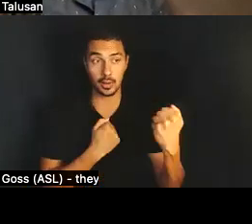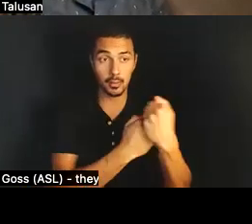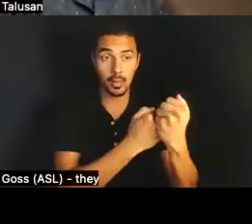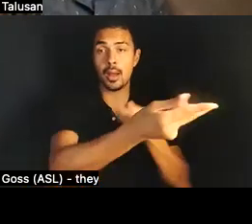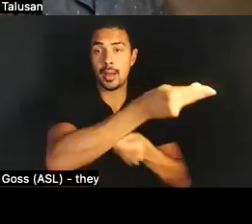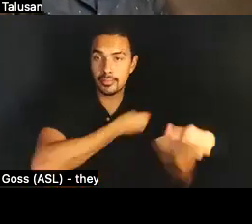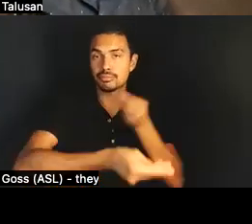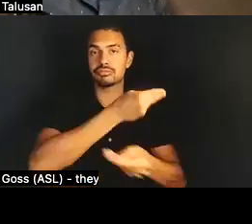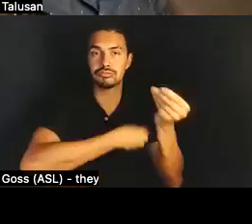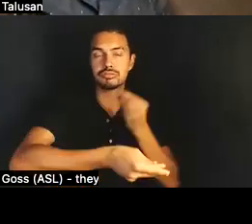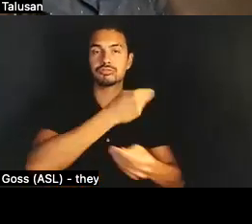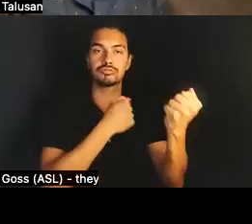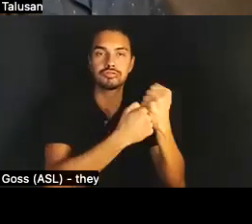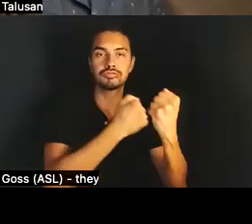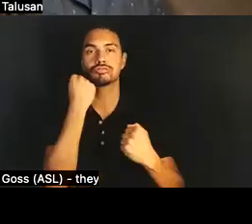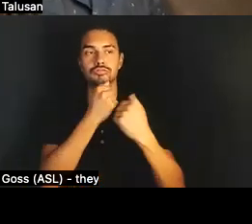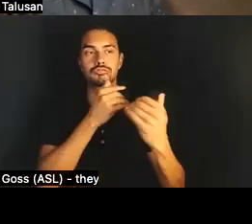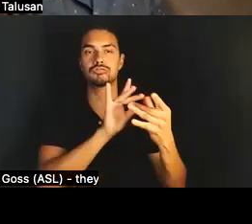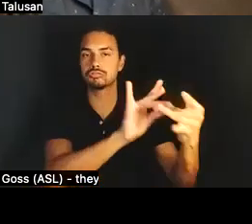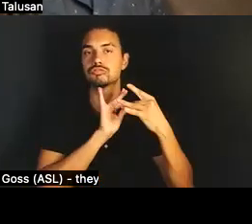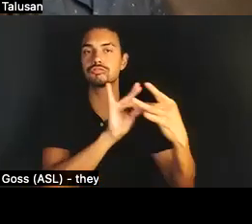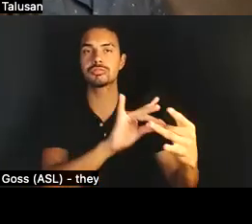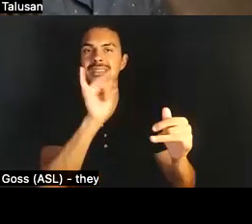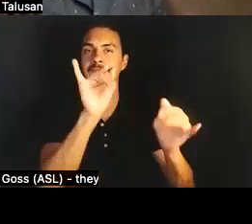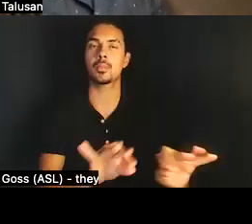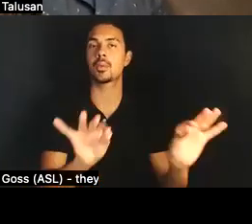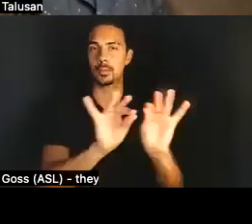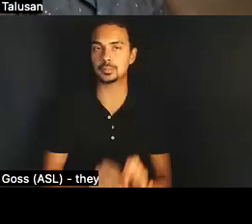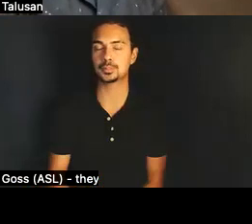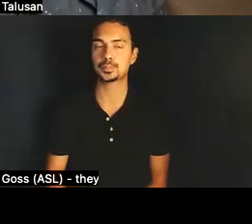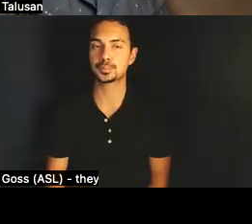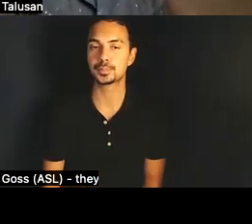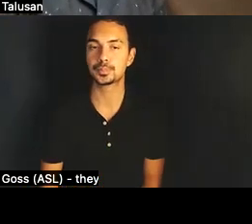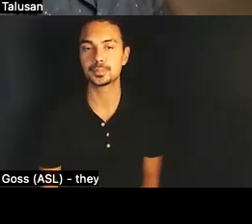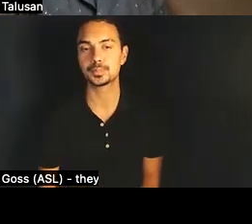and having an ongoing relationship with my work.